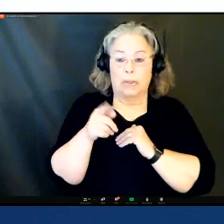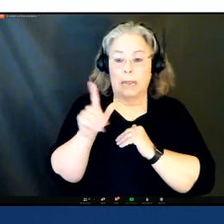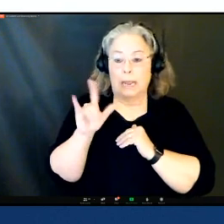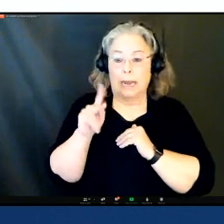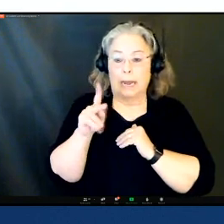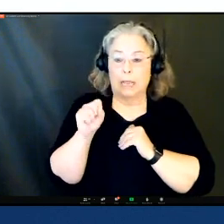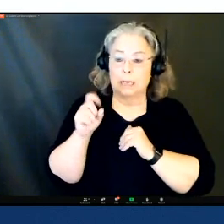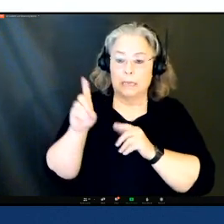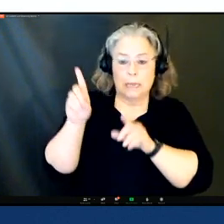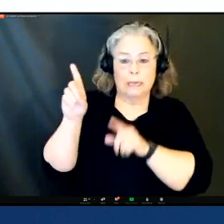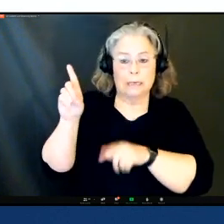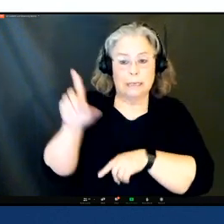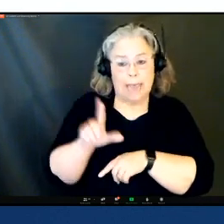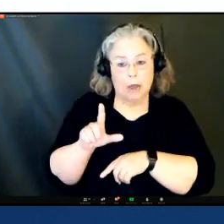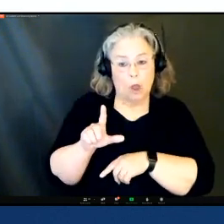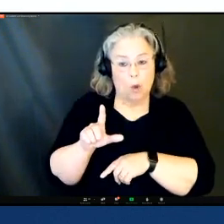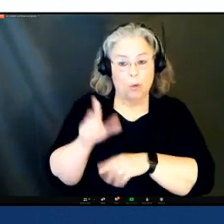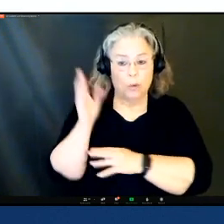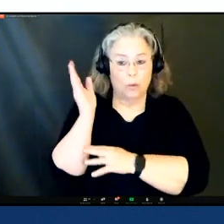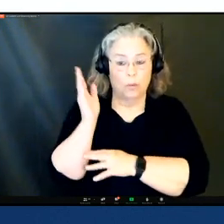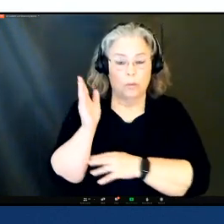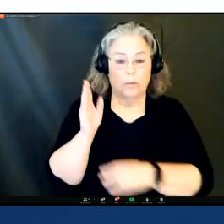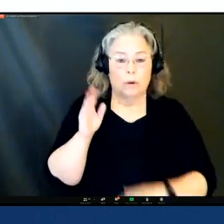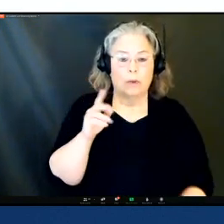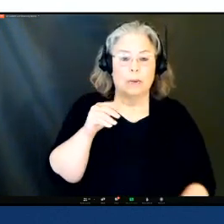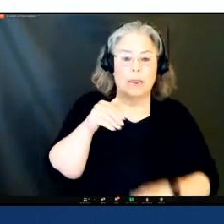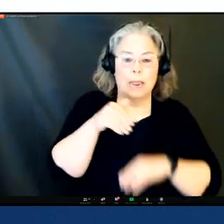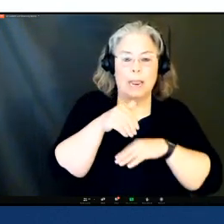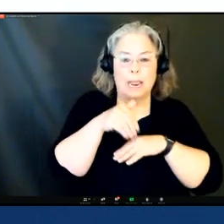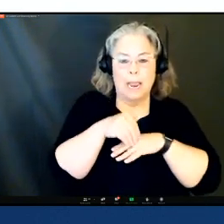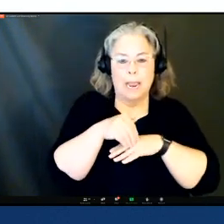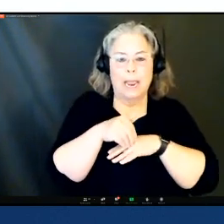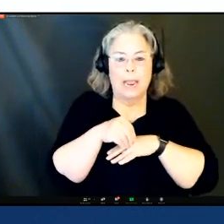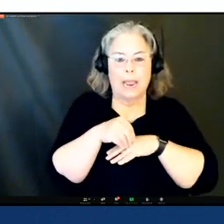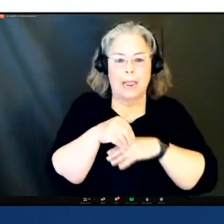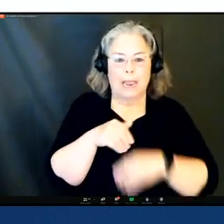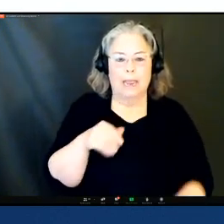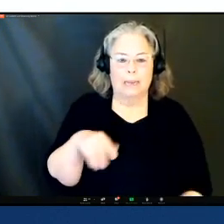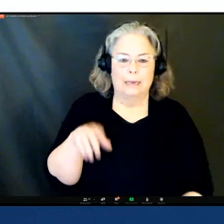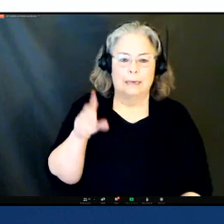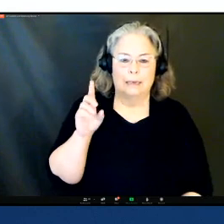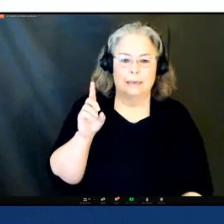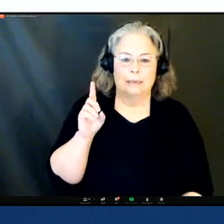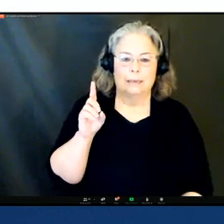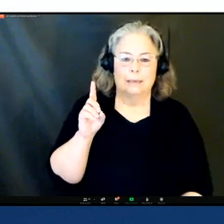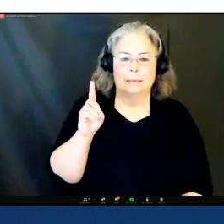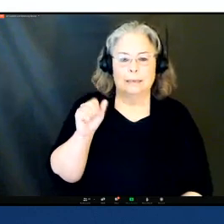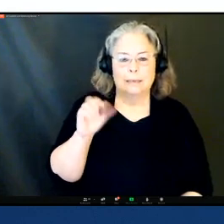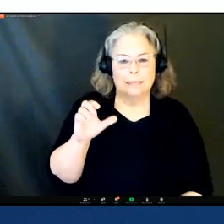presentation at ETM Dot SAT County Dot Net. That concludes my presentation.